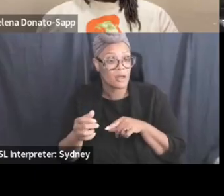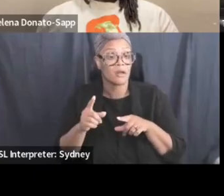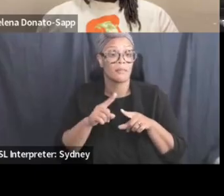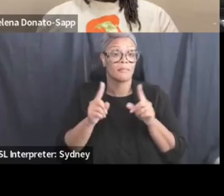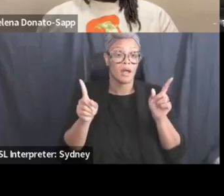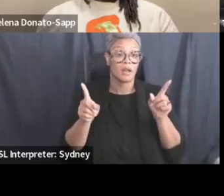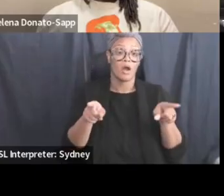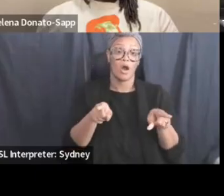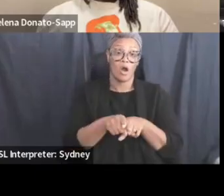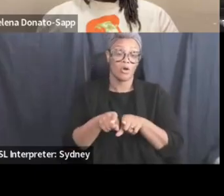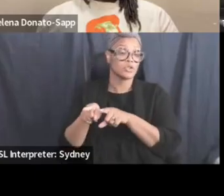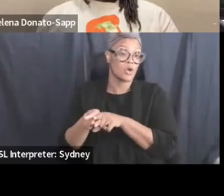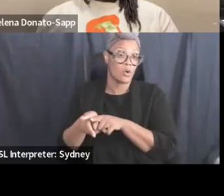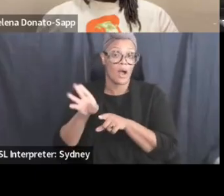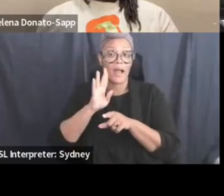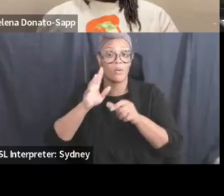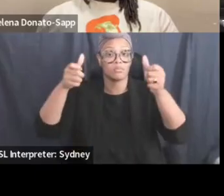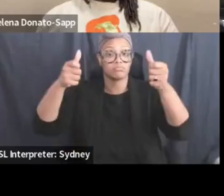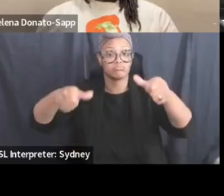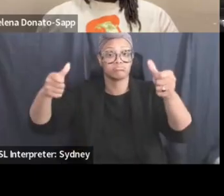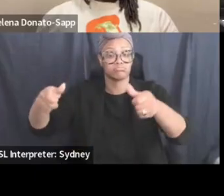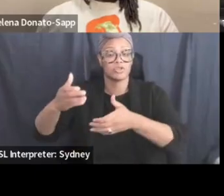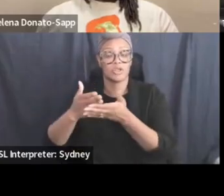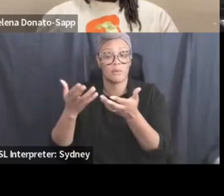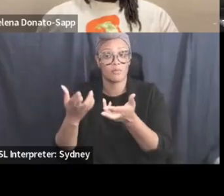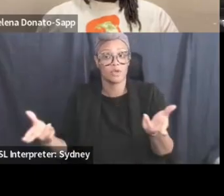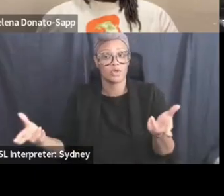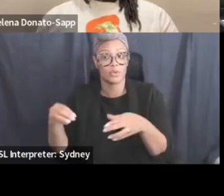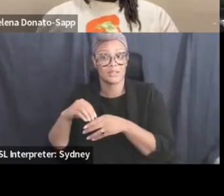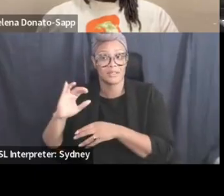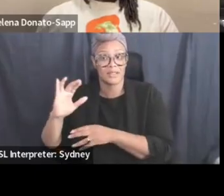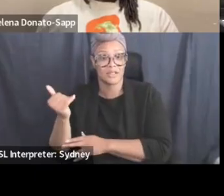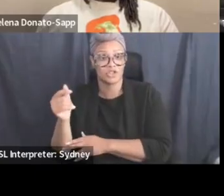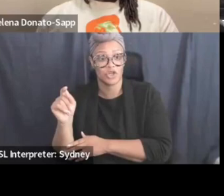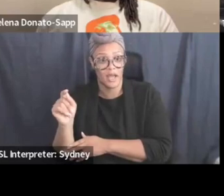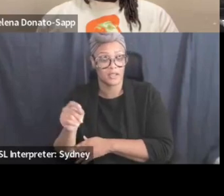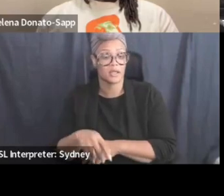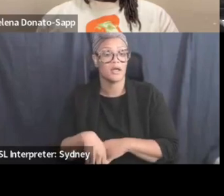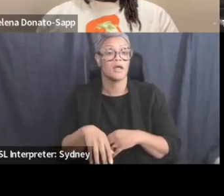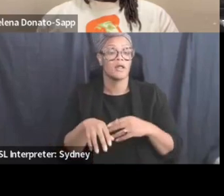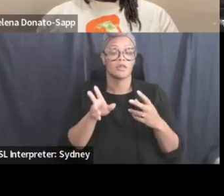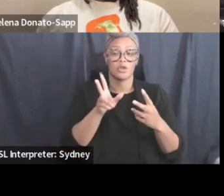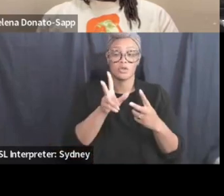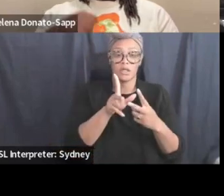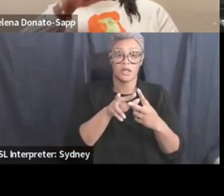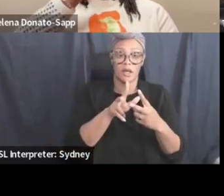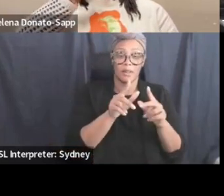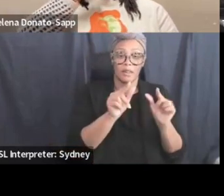I we'll put some resources that I wanted to share in the chat. Um there are a couple of um groups